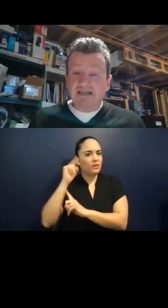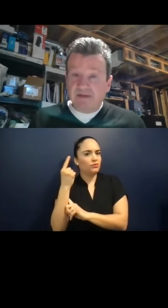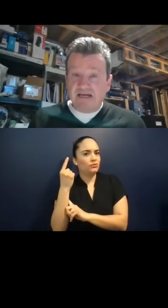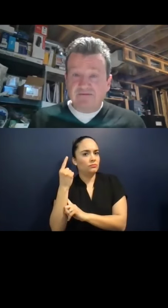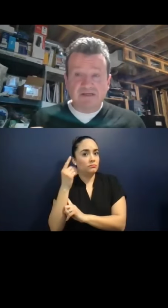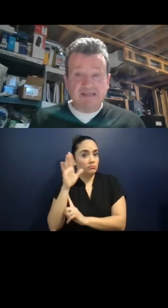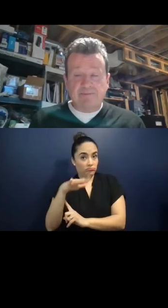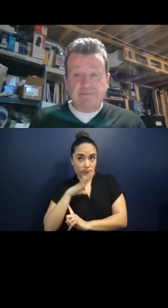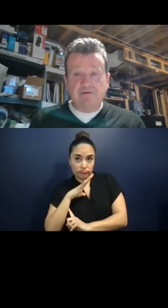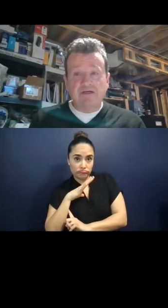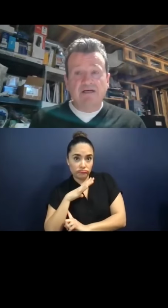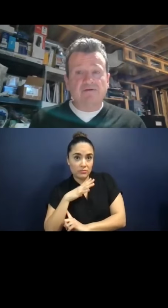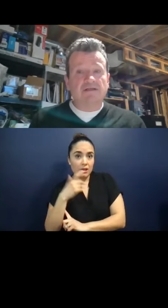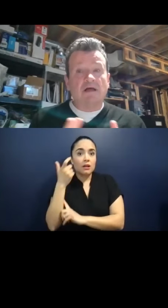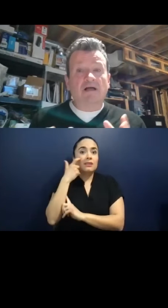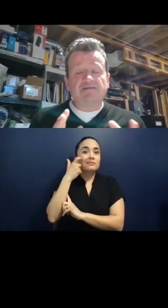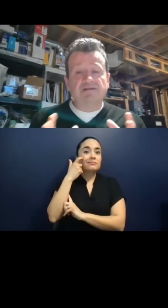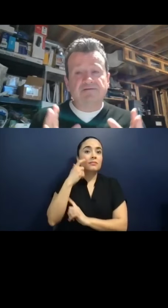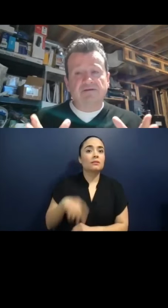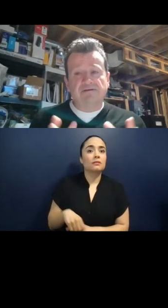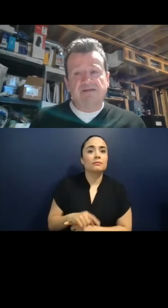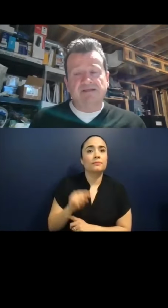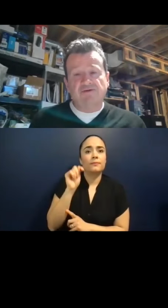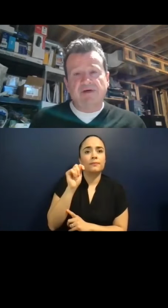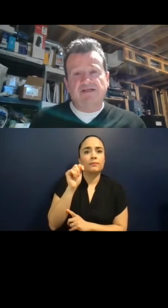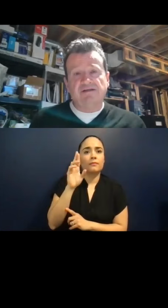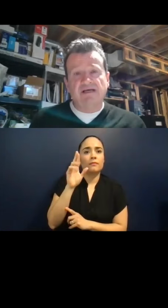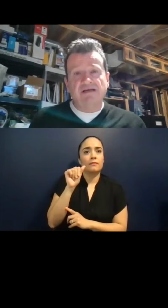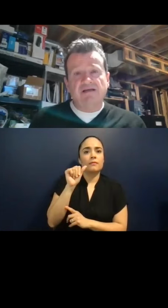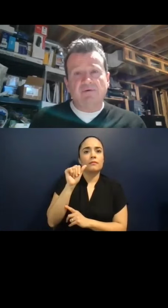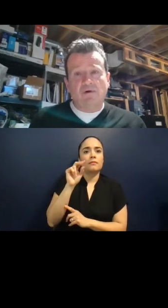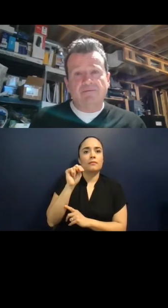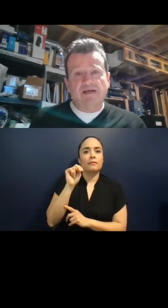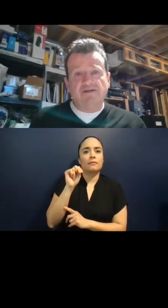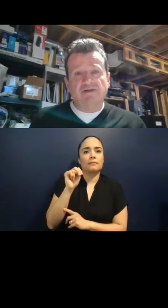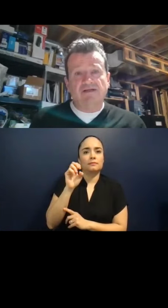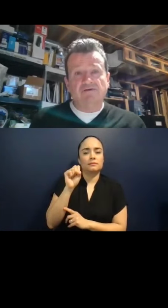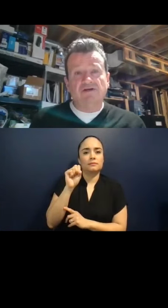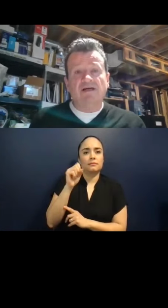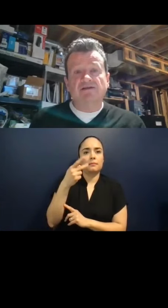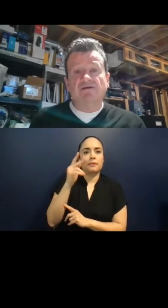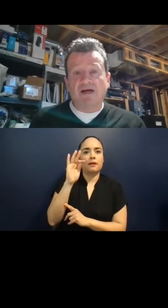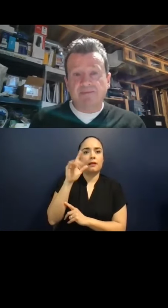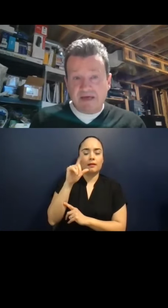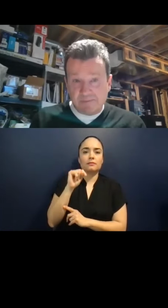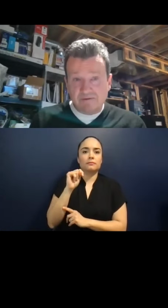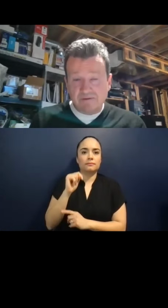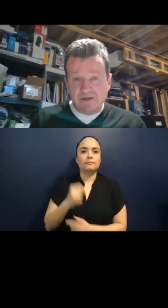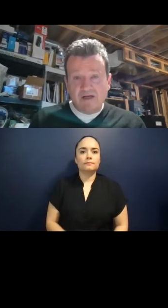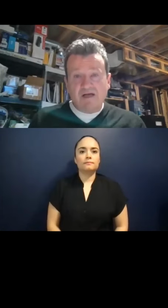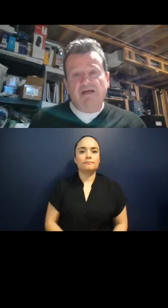expert . Your doctor, your ankle specialist to make sure that